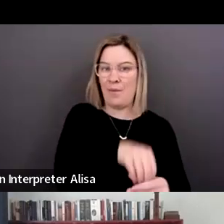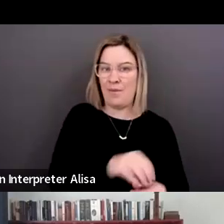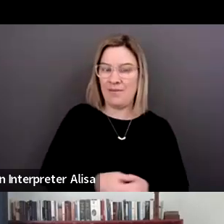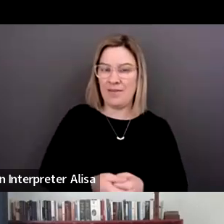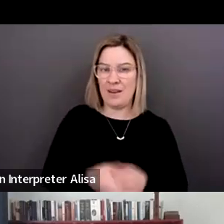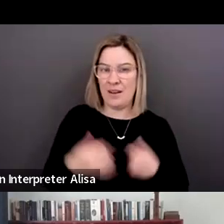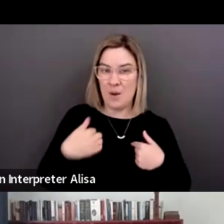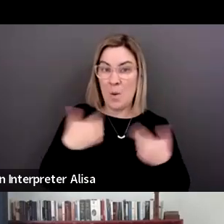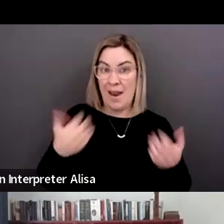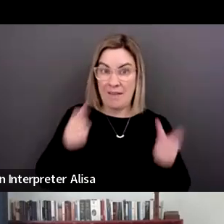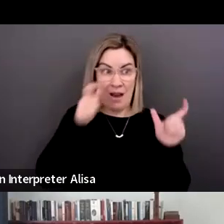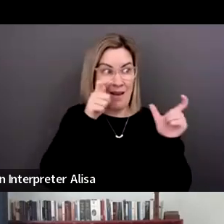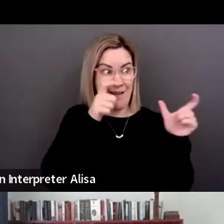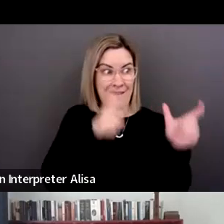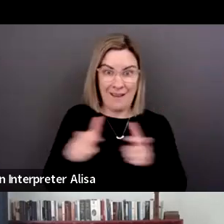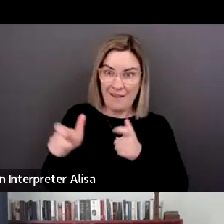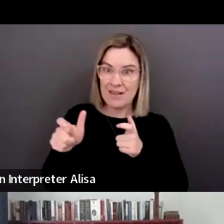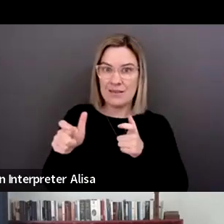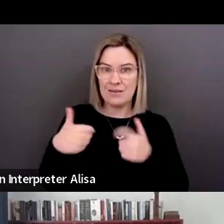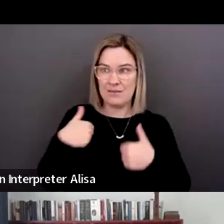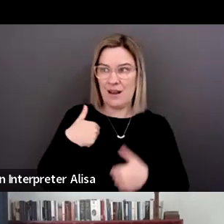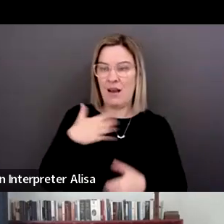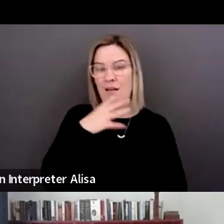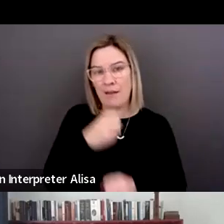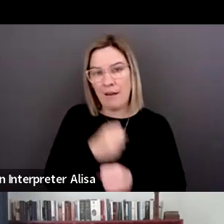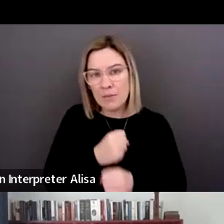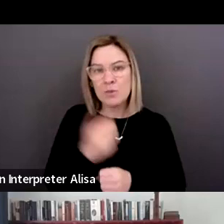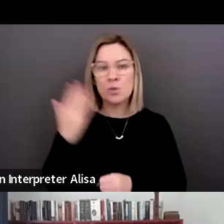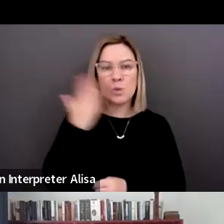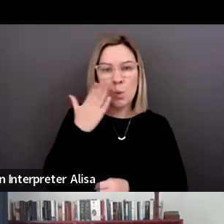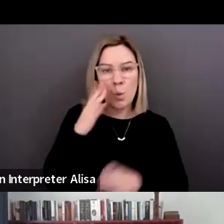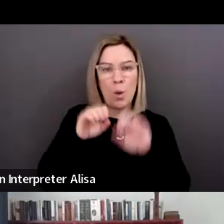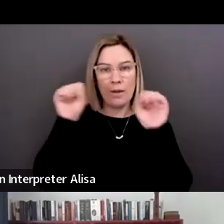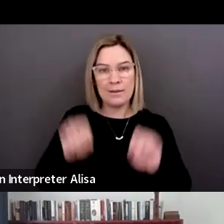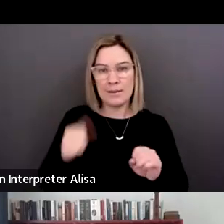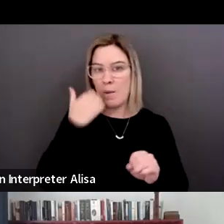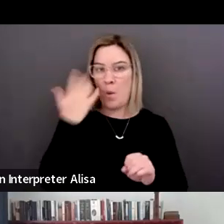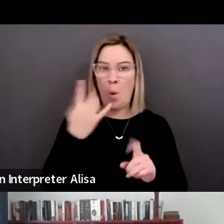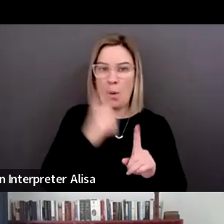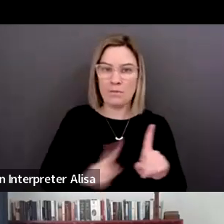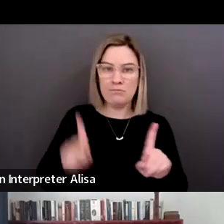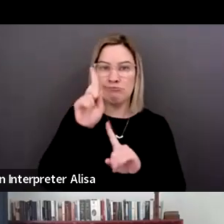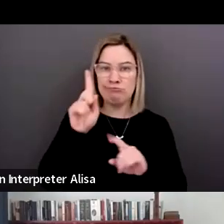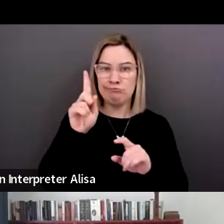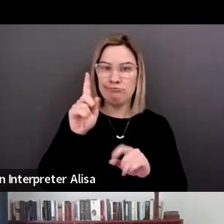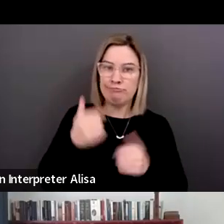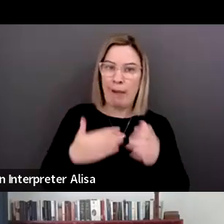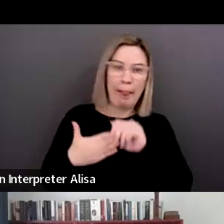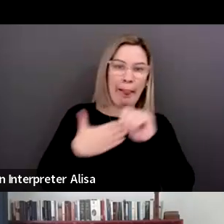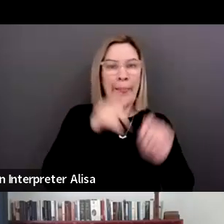work out how can we have these conversations being led by everyone who is involved in them. Because I think we have a lot of ways for